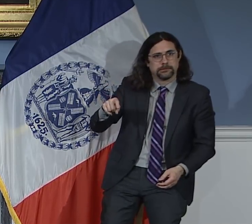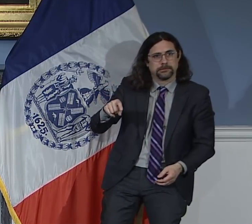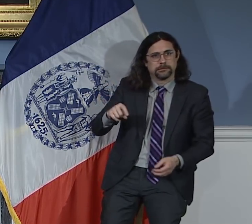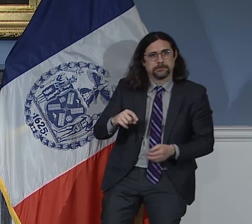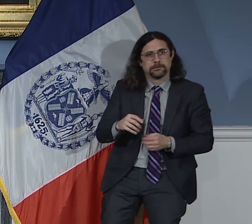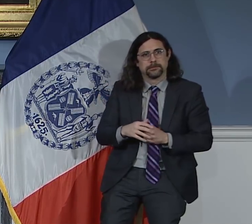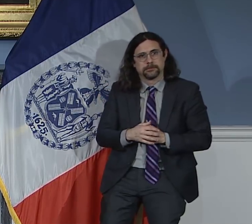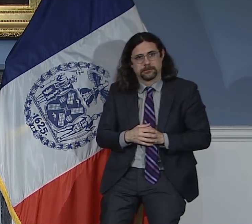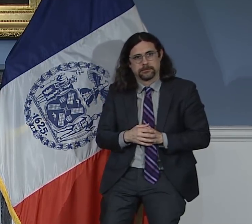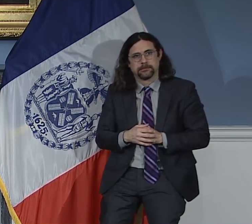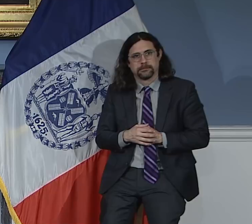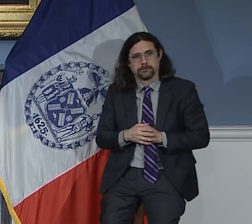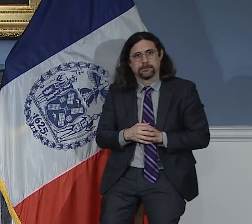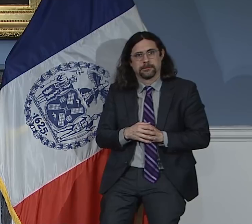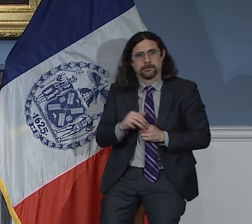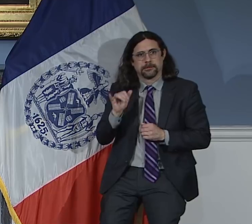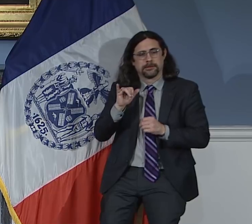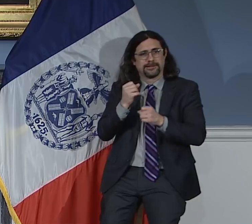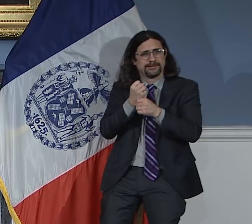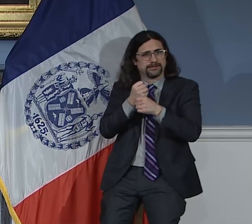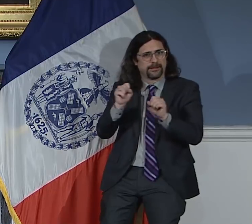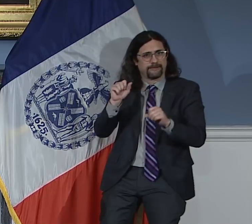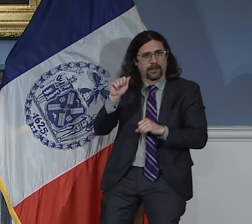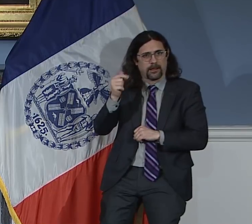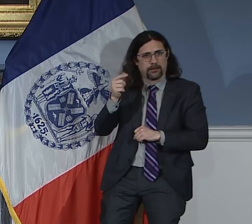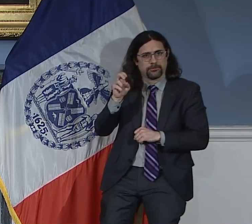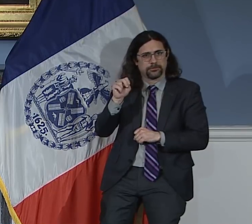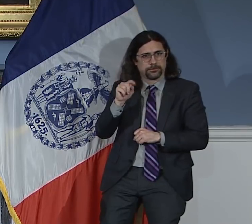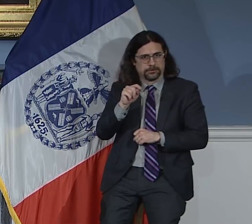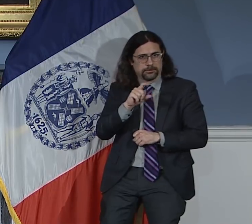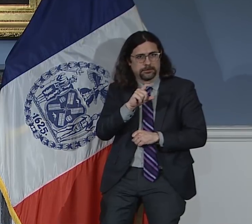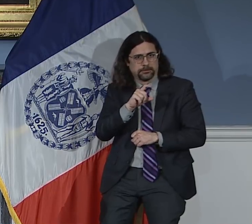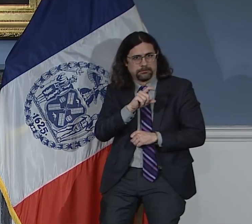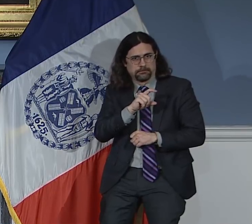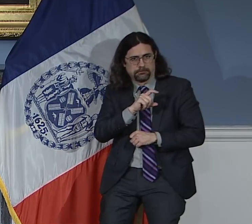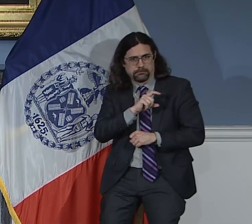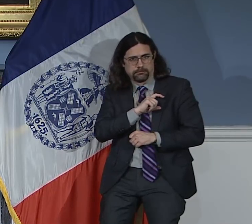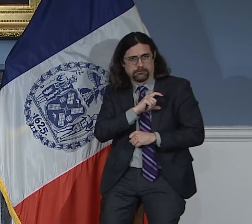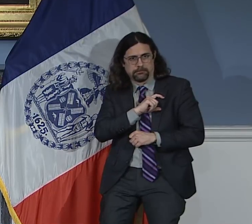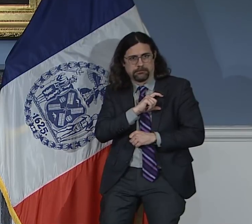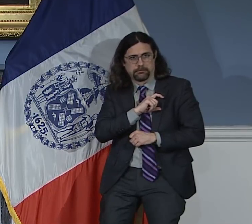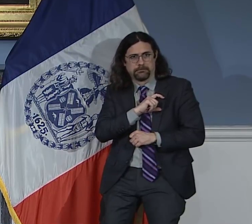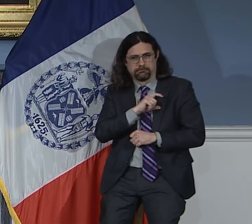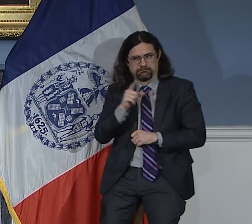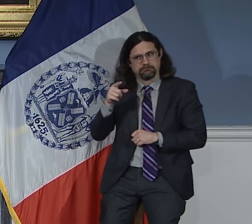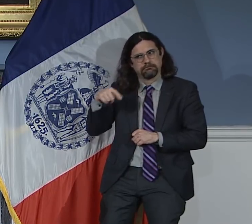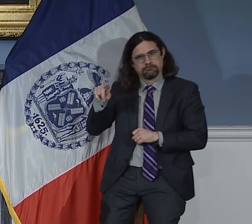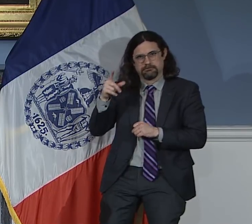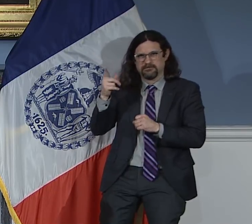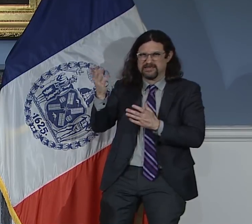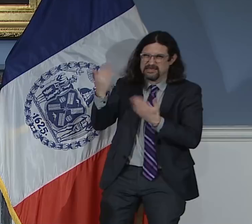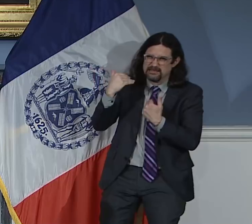I WANT TO THANK OUR SCHOOL SAFETY GEANTAS NDF OOD SERVICE MANAGERS, CINLUIDNGEM MBERS OF TEAMSTERS